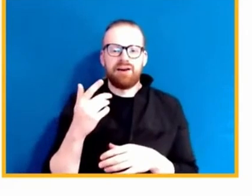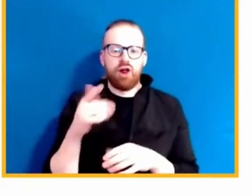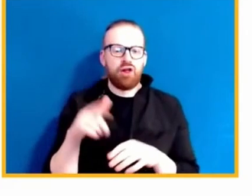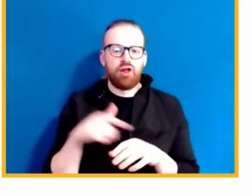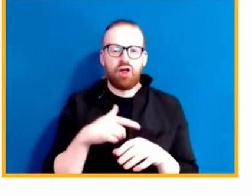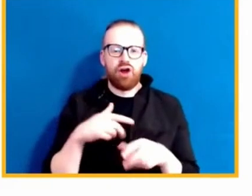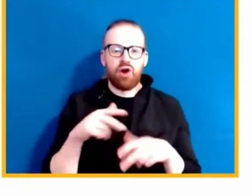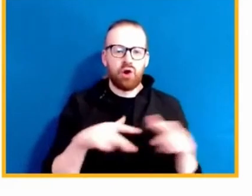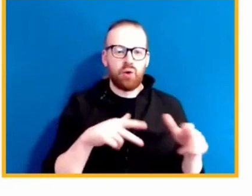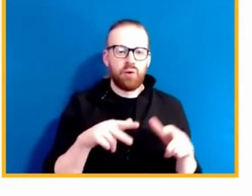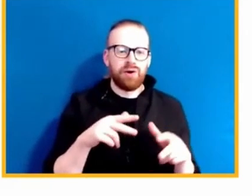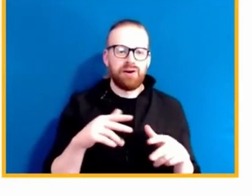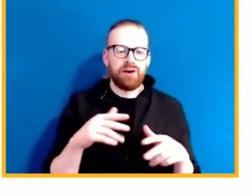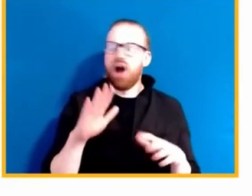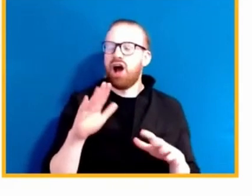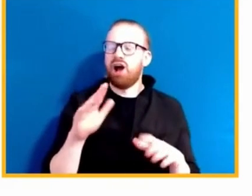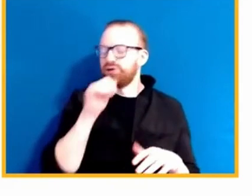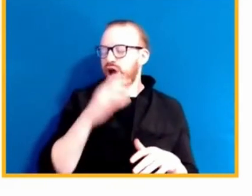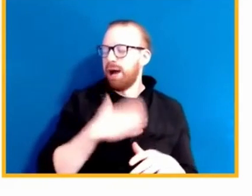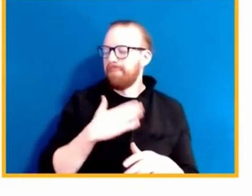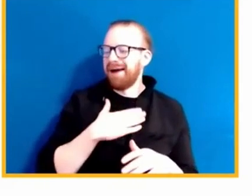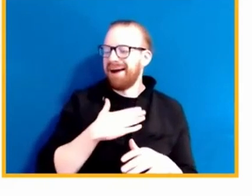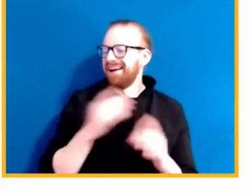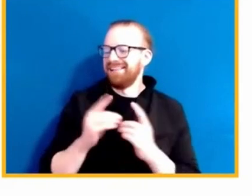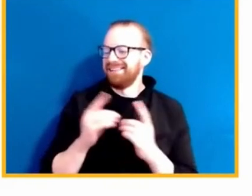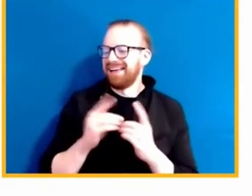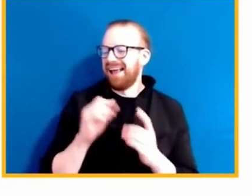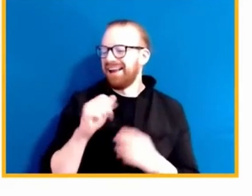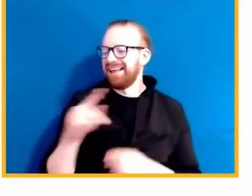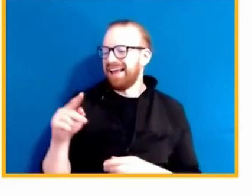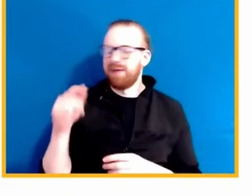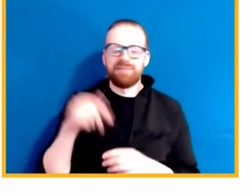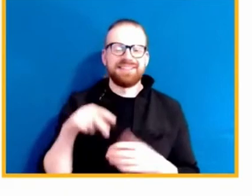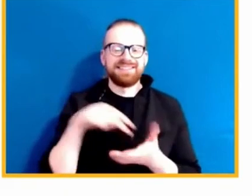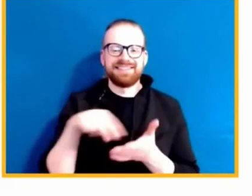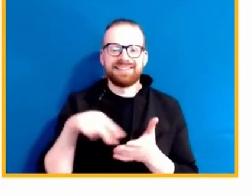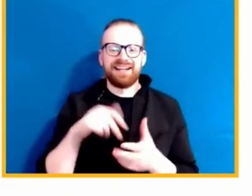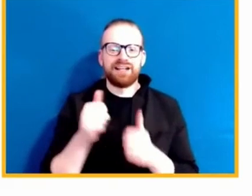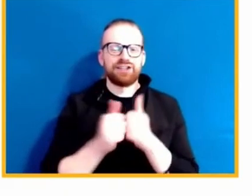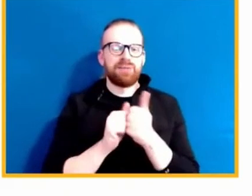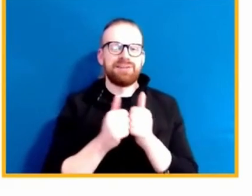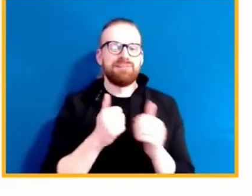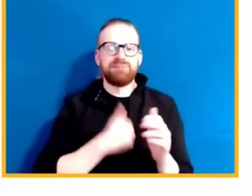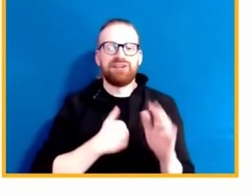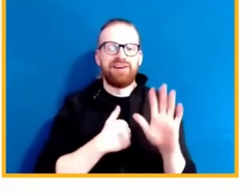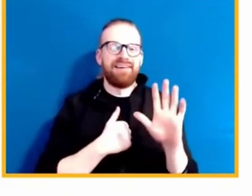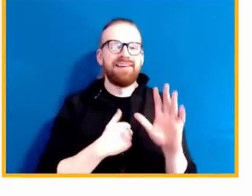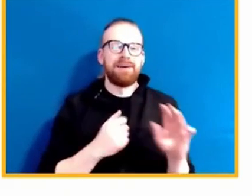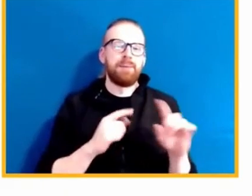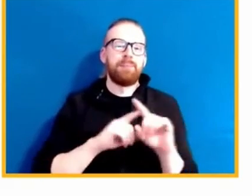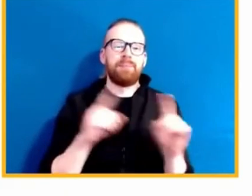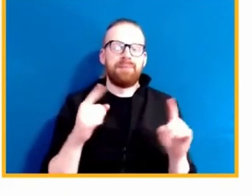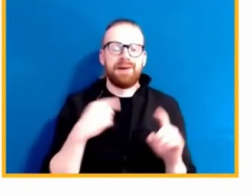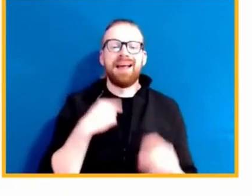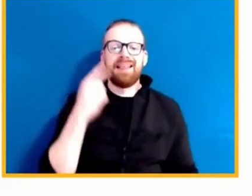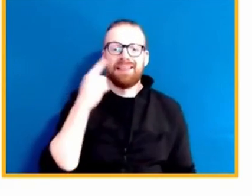oh wait, this isn't my dating application. Oh sorry, we're in the dance competition. Sorry about that. But thinking about Karoo's